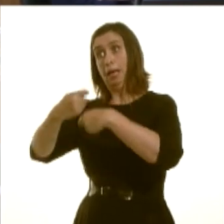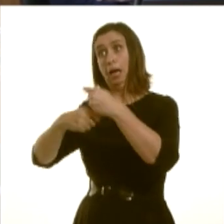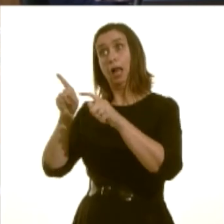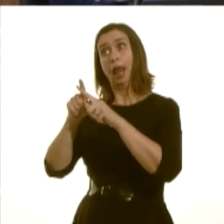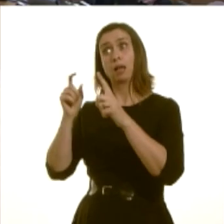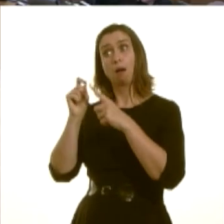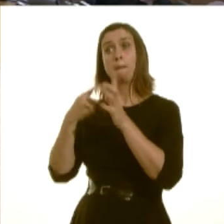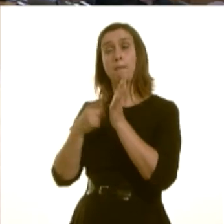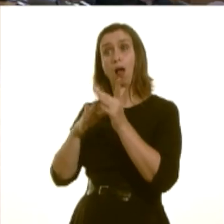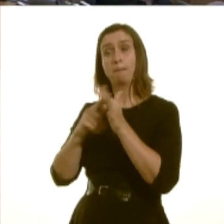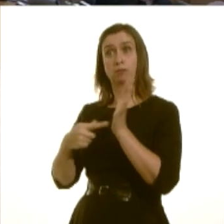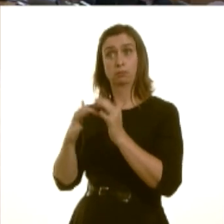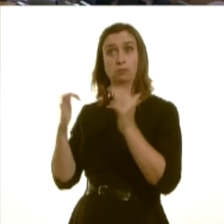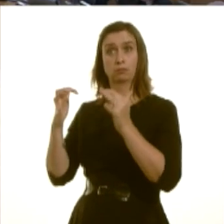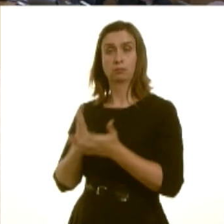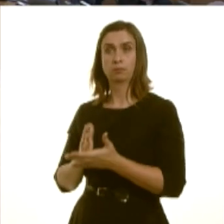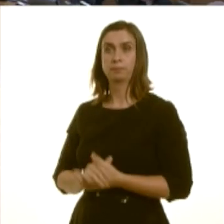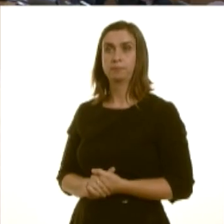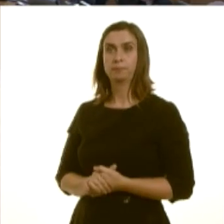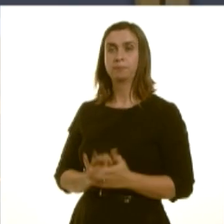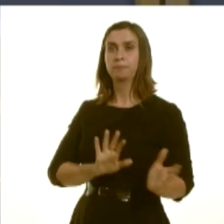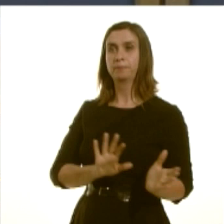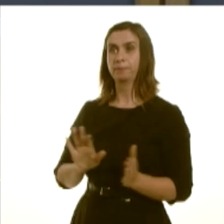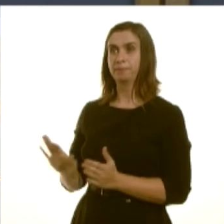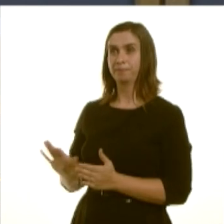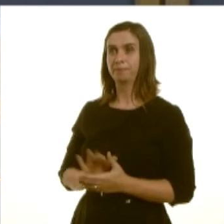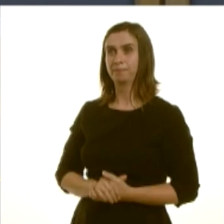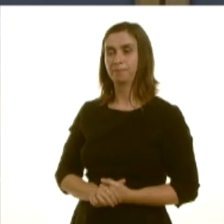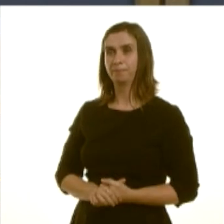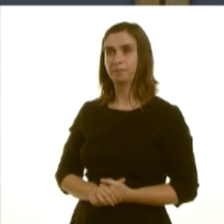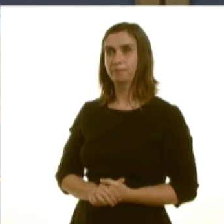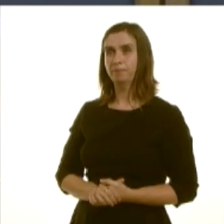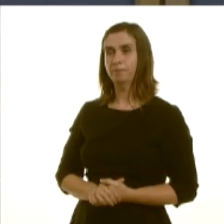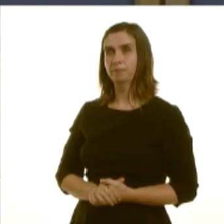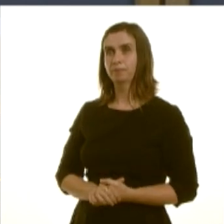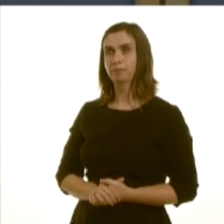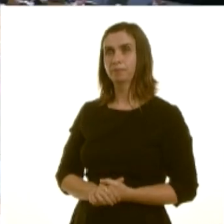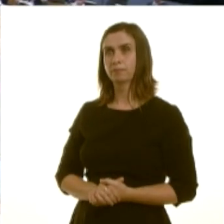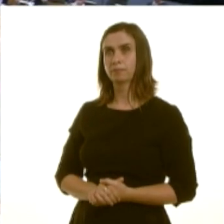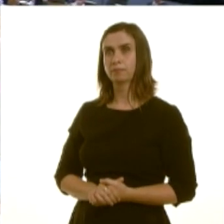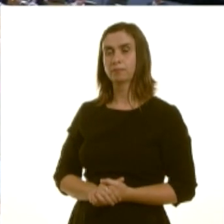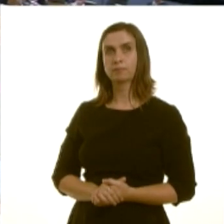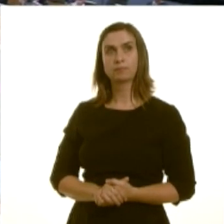want to see. Eluned Parrott: 3. A wnaiff y Prif Weinidog ddatganiad ar gapasiti'r rheilffyrdd ledled Cymru? OAQ(4)1819(FM)